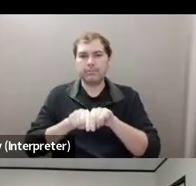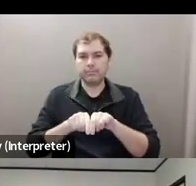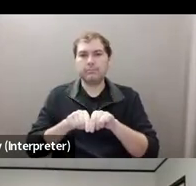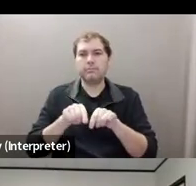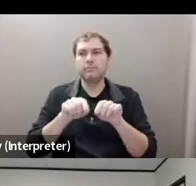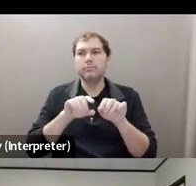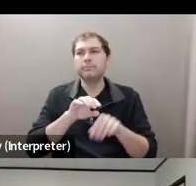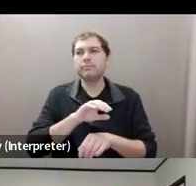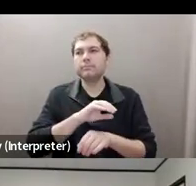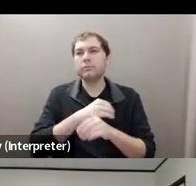Adam w/APRIL: I wanted to mention that.